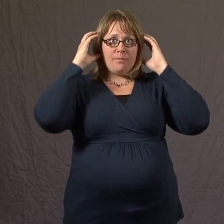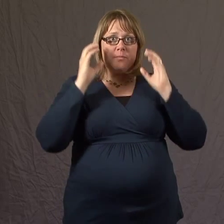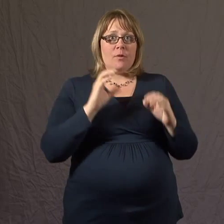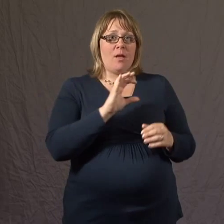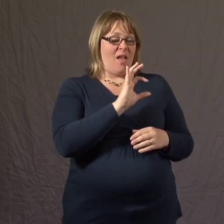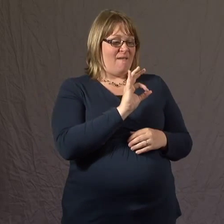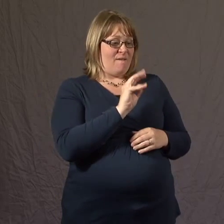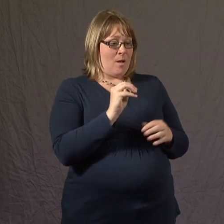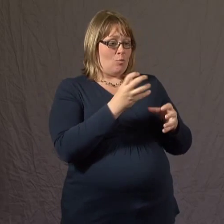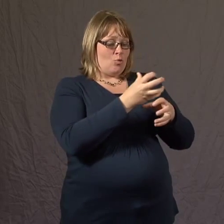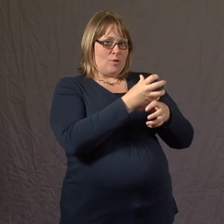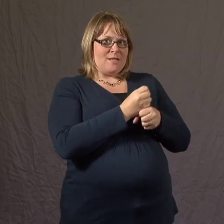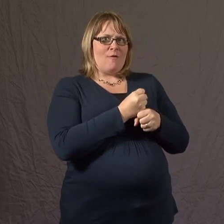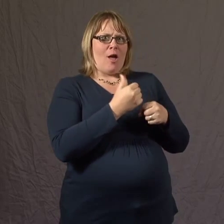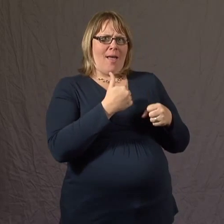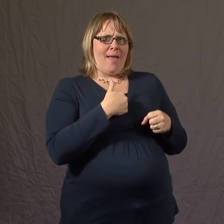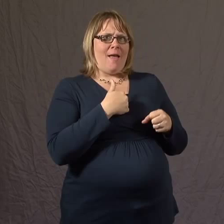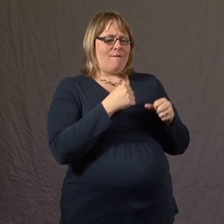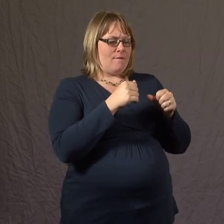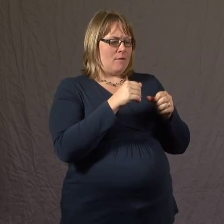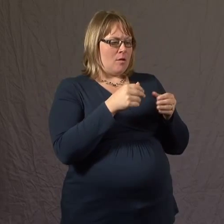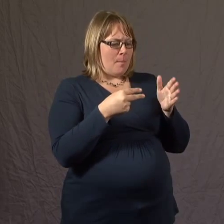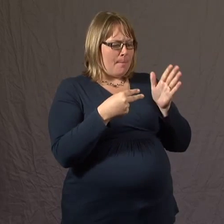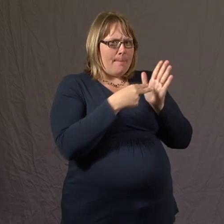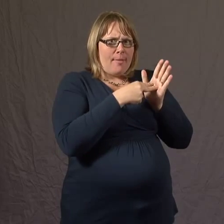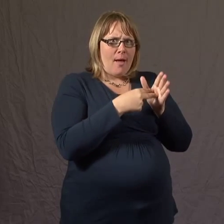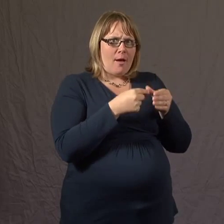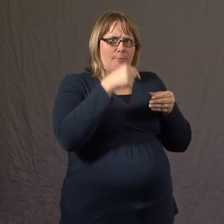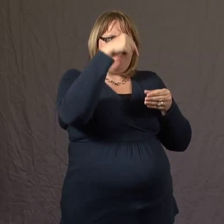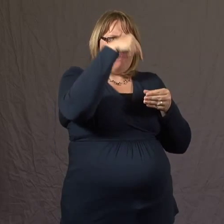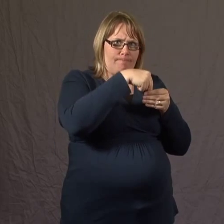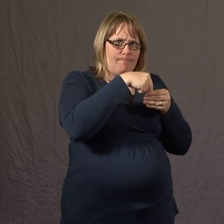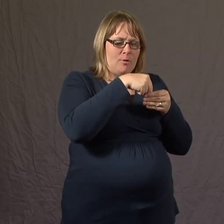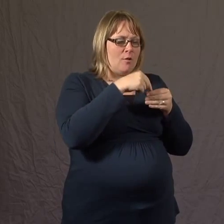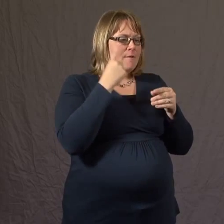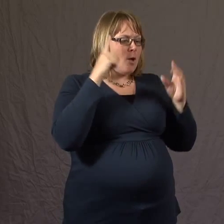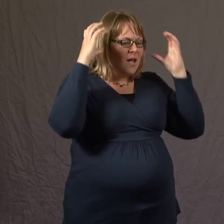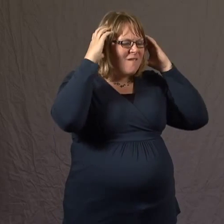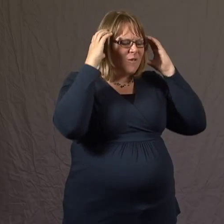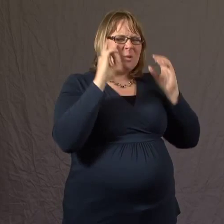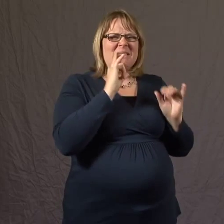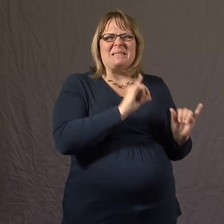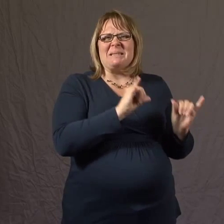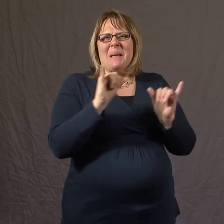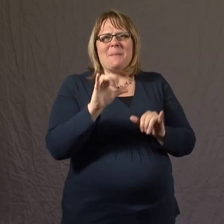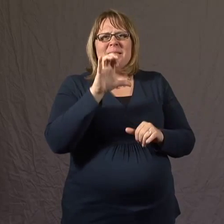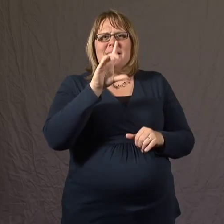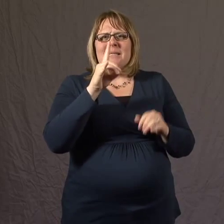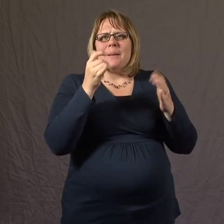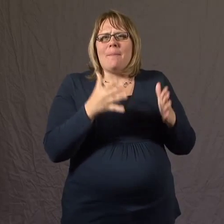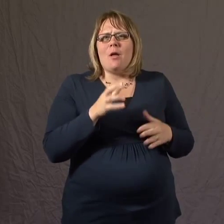receiver you’ll be using the headset. The receiver has a jack for the headset just like